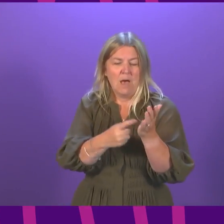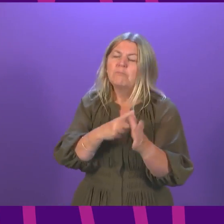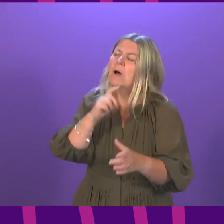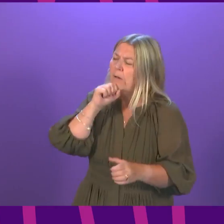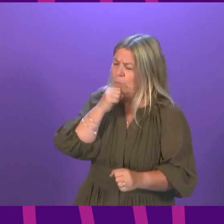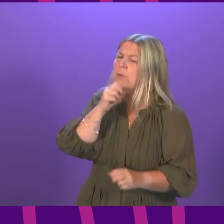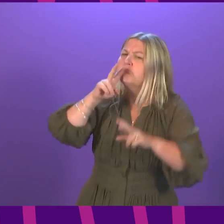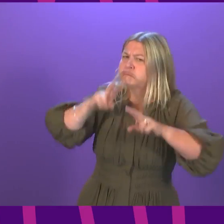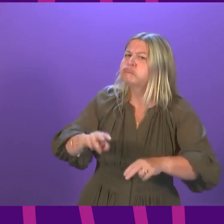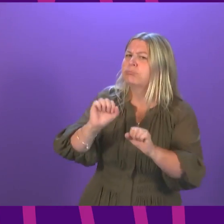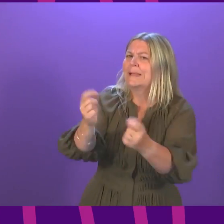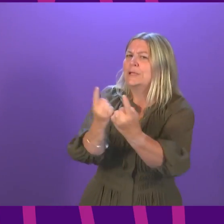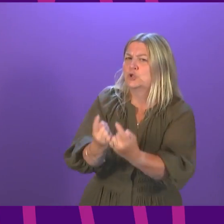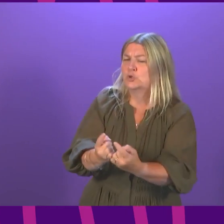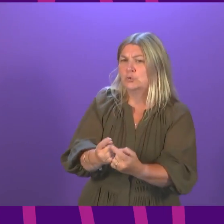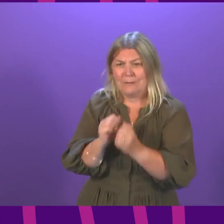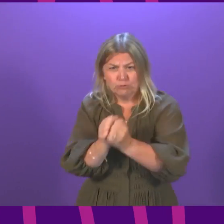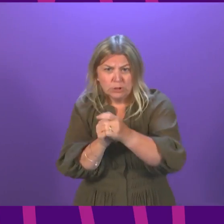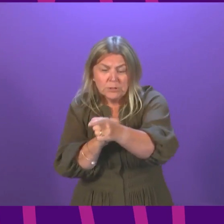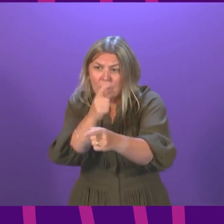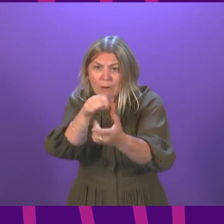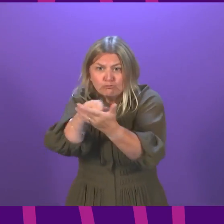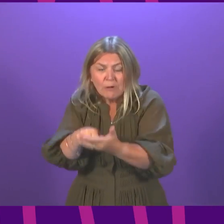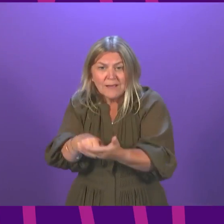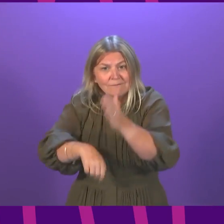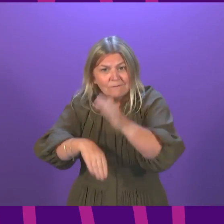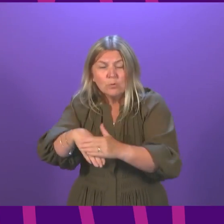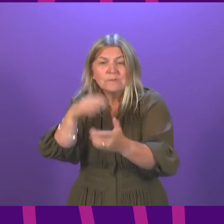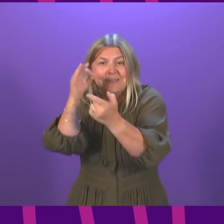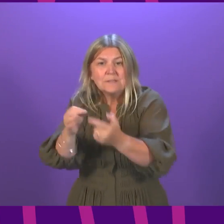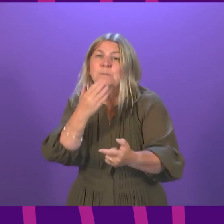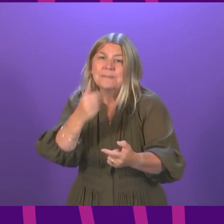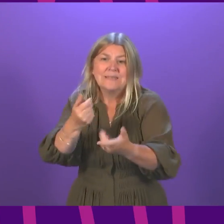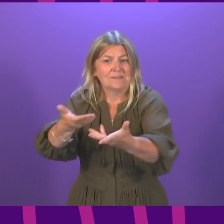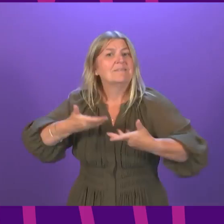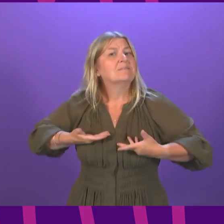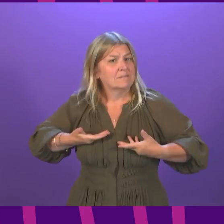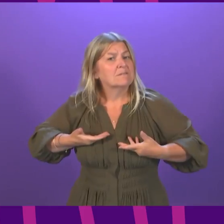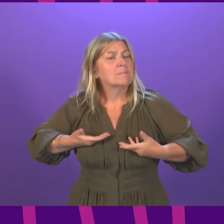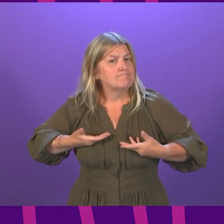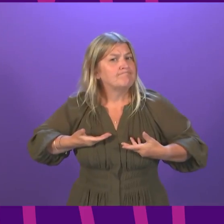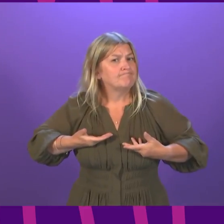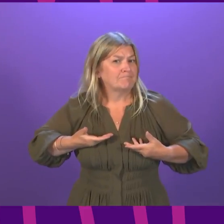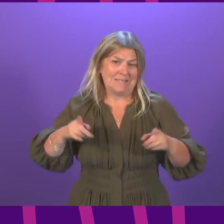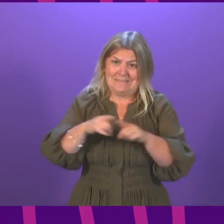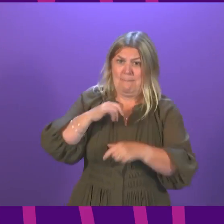and I would appreciate it if he would write to me with the full details. Like him, I am